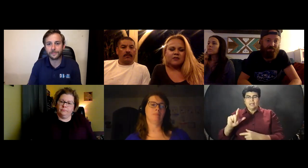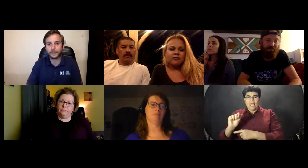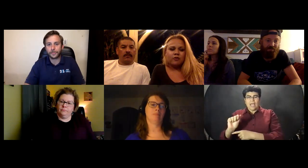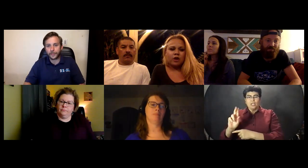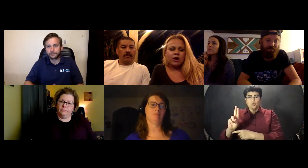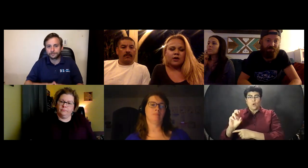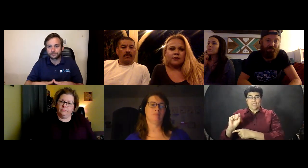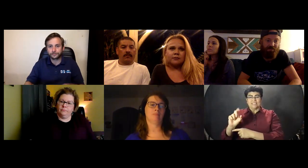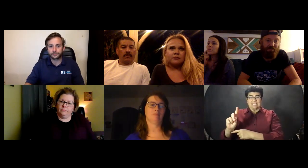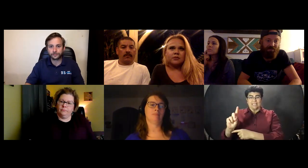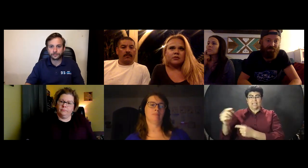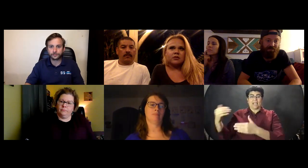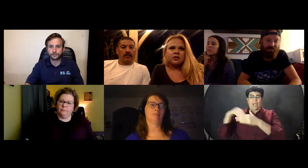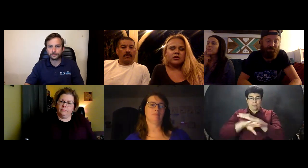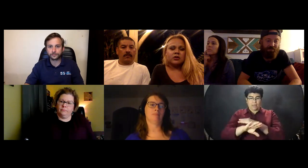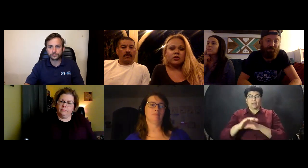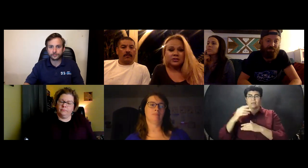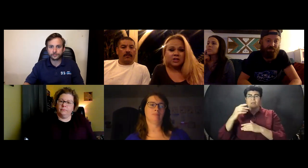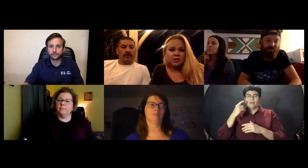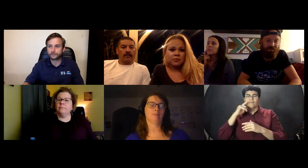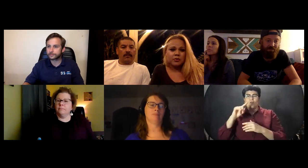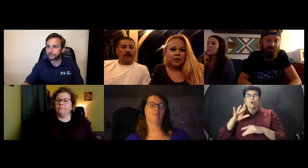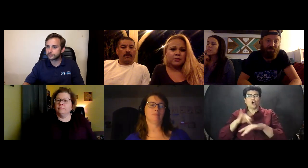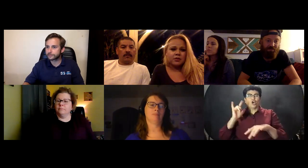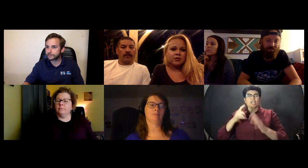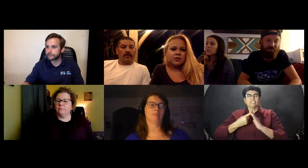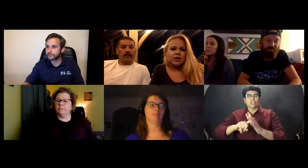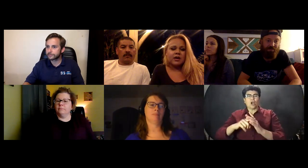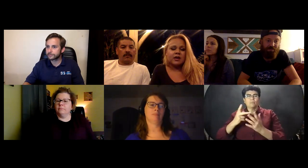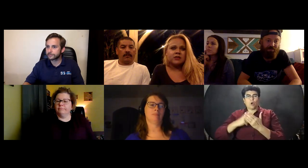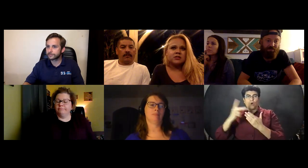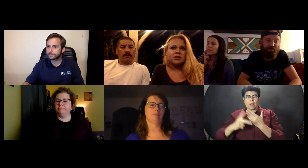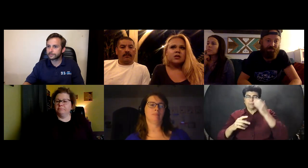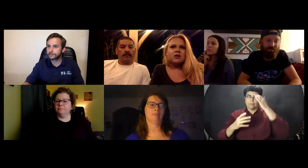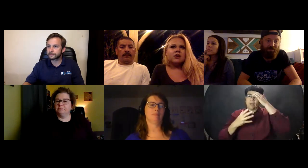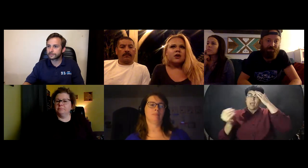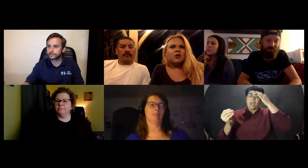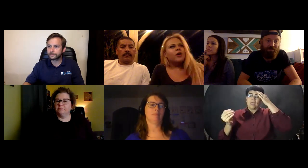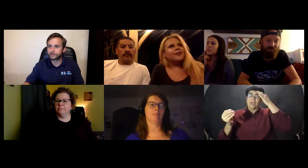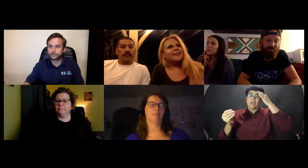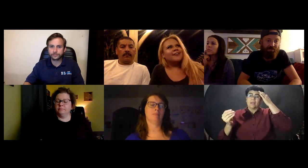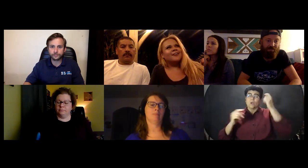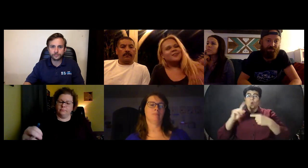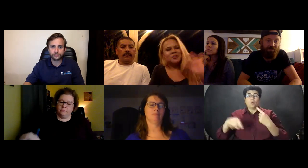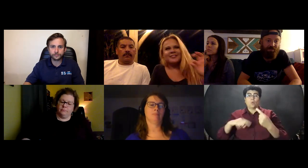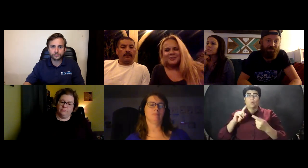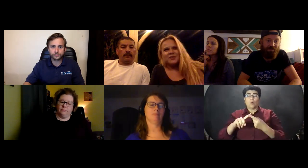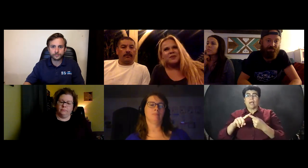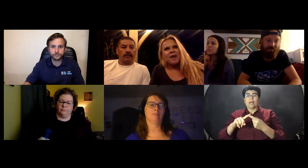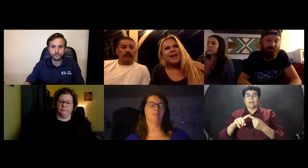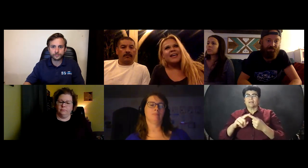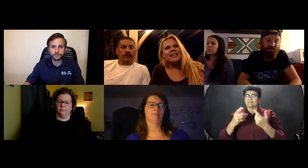for um the early start program